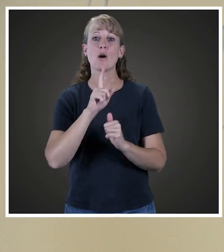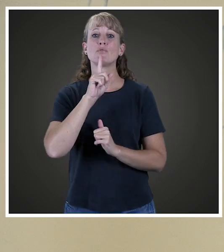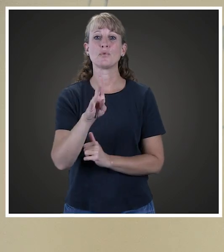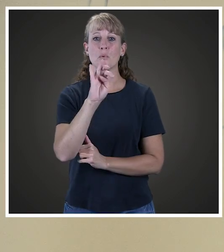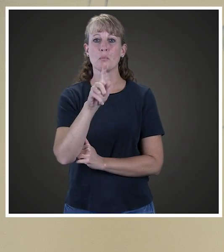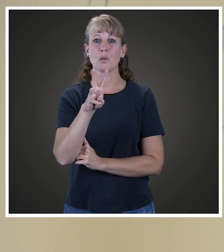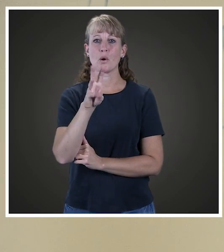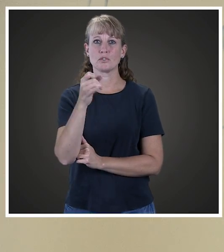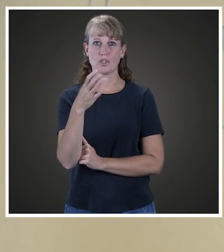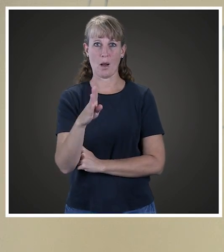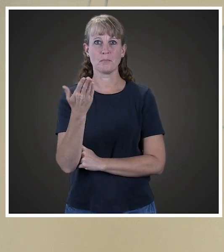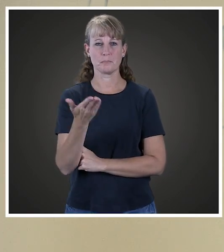Here is the demonstration of an actual "blow job"